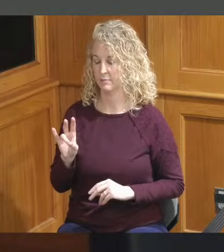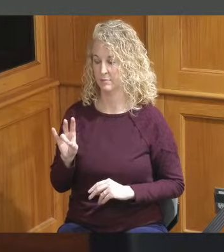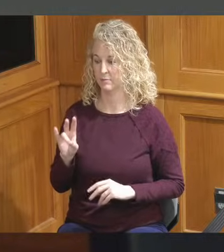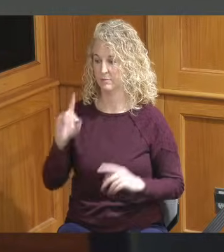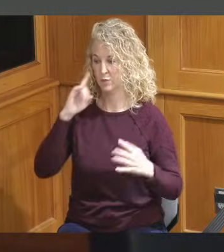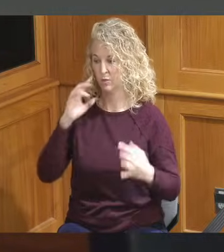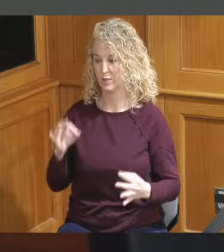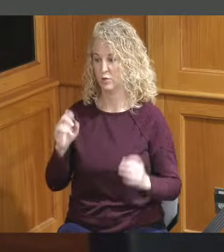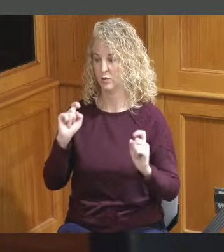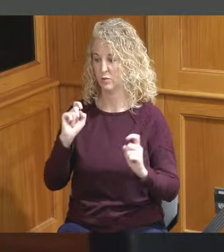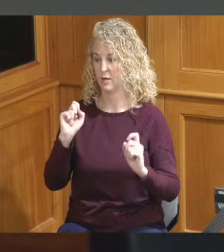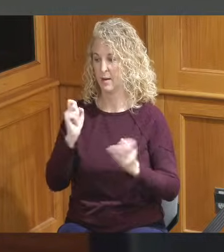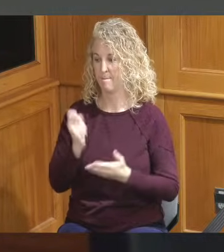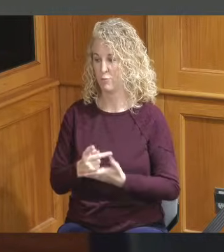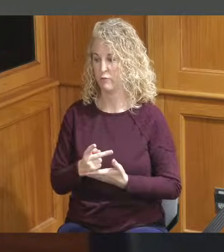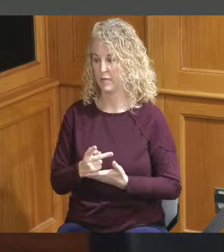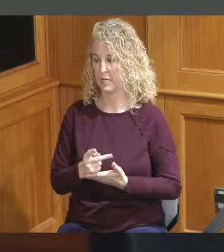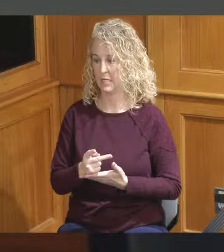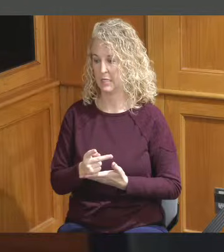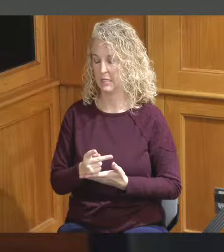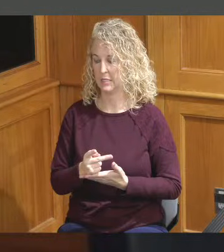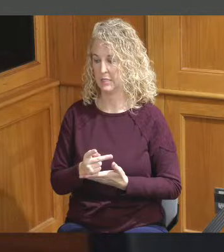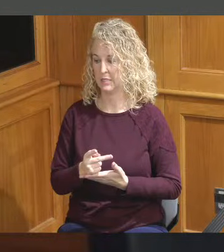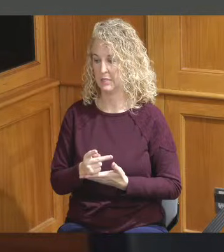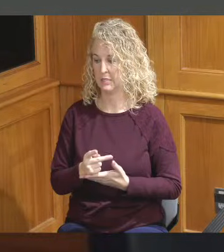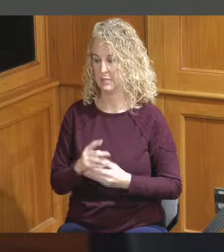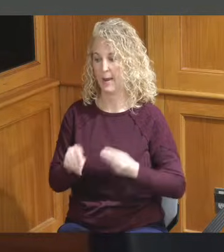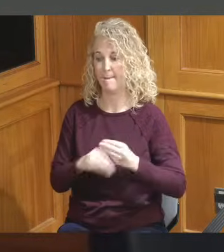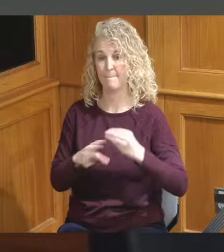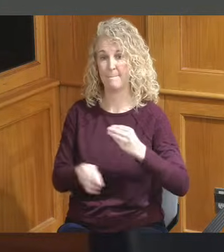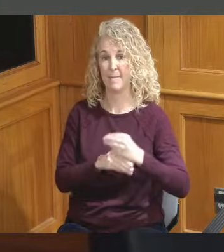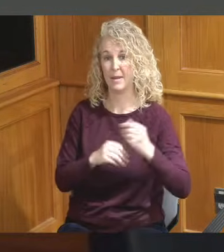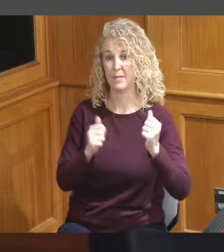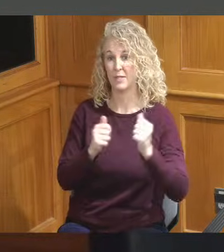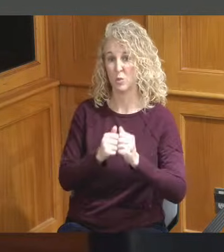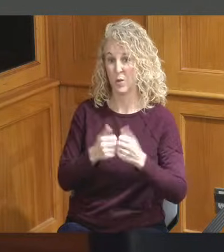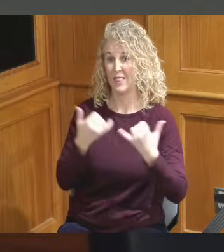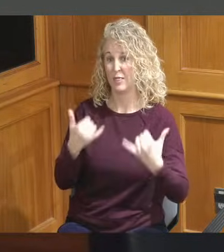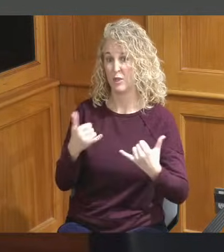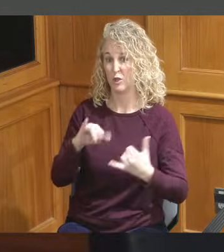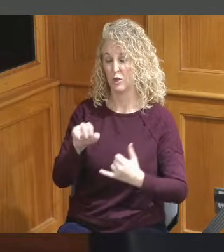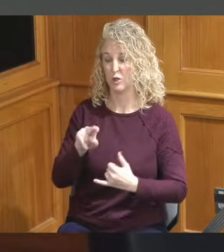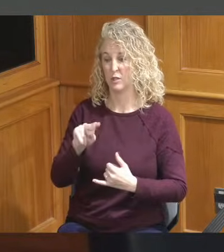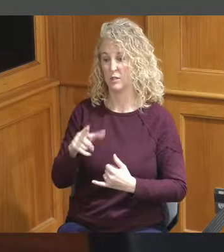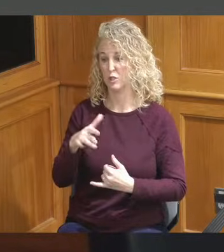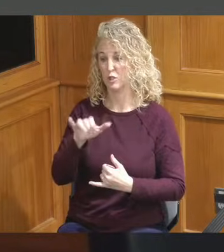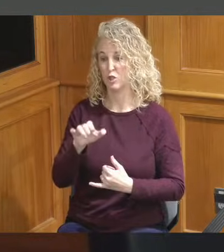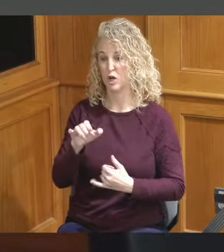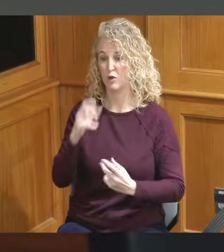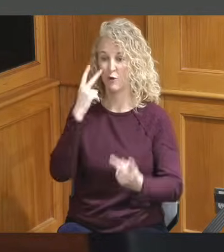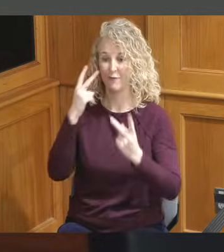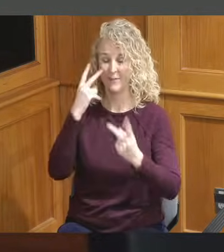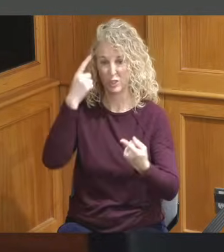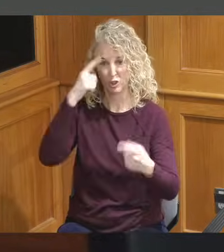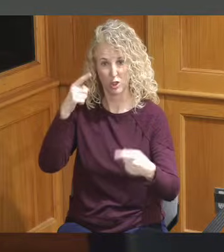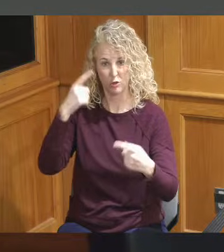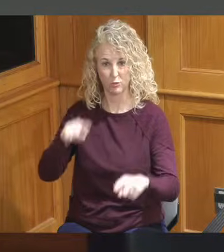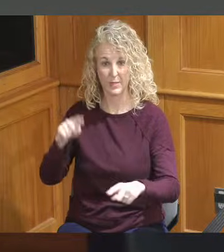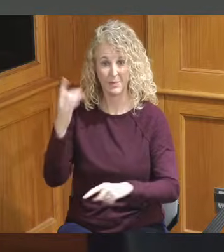resolution authorizing amendments to the PayCor jungle vision agreement. This is to accommodate